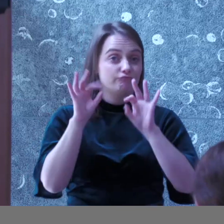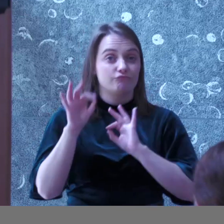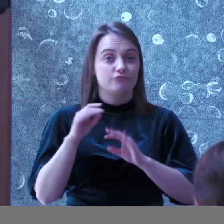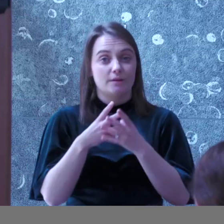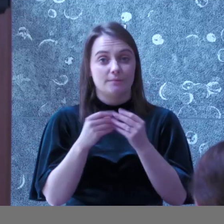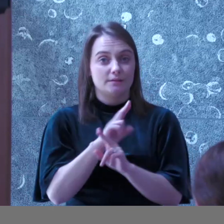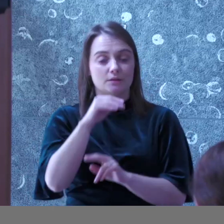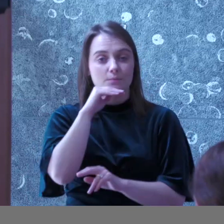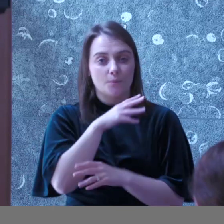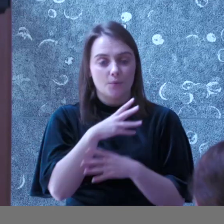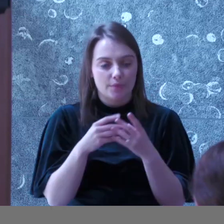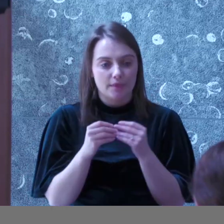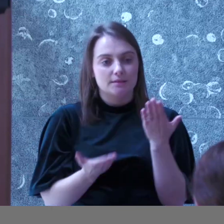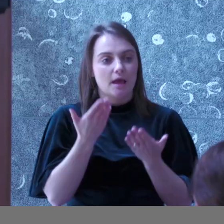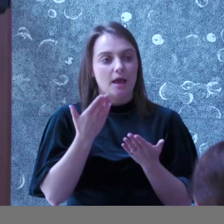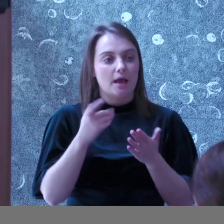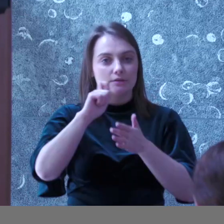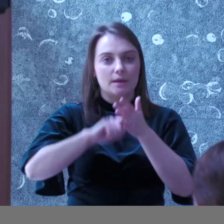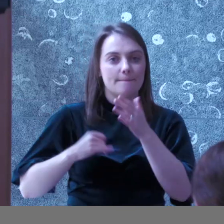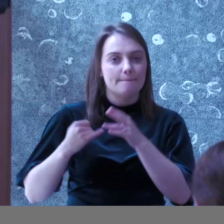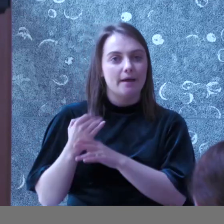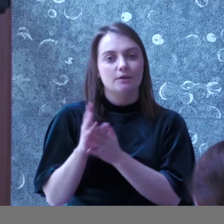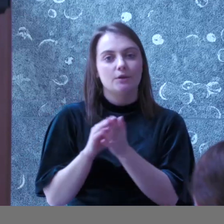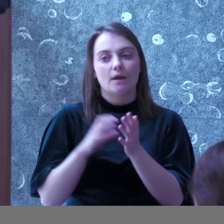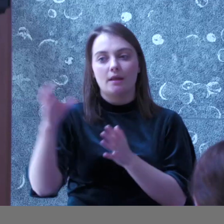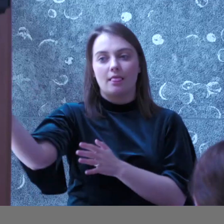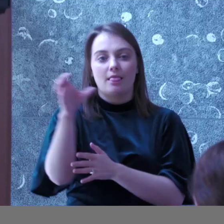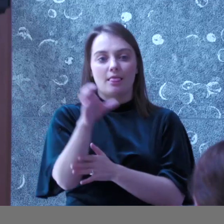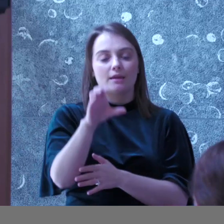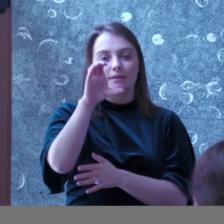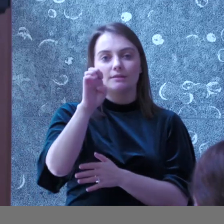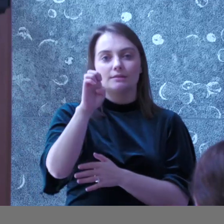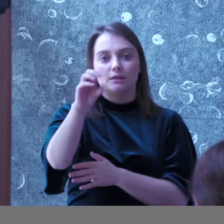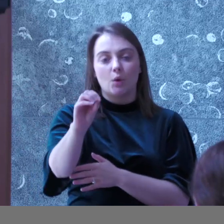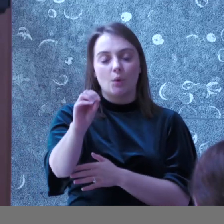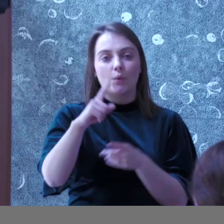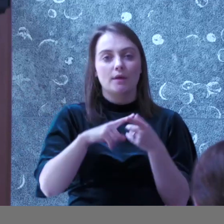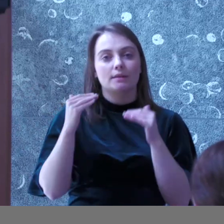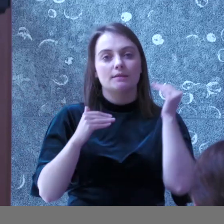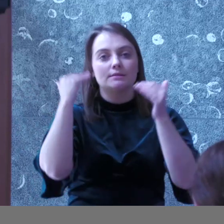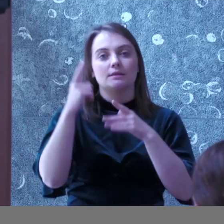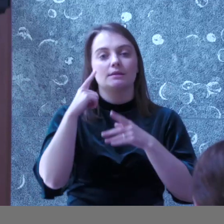the way you got buy in was to bring the CEO and senior decision makers to the field and seeing